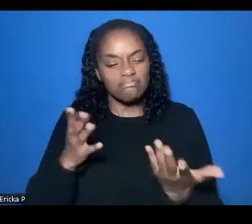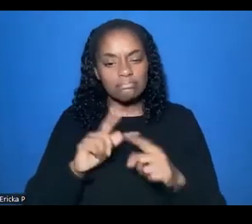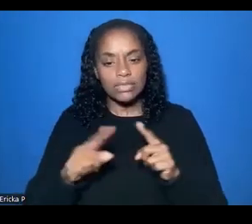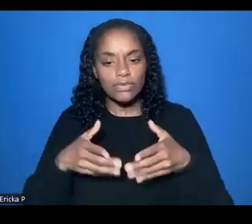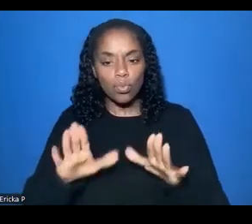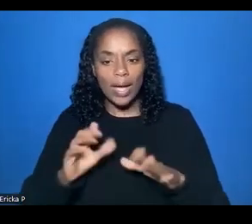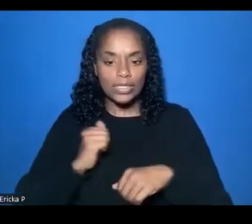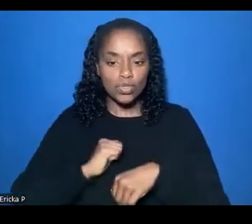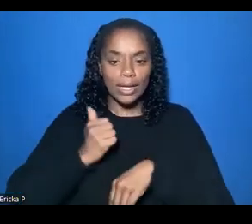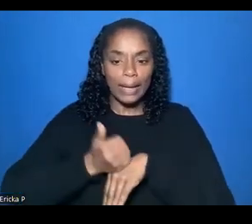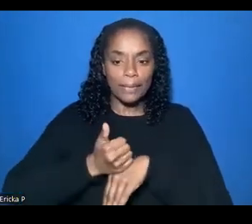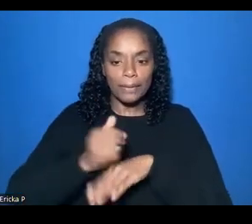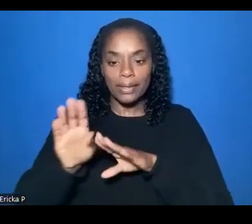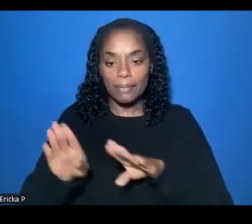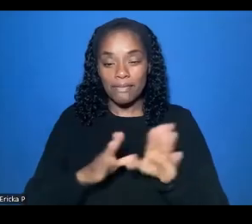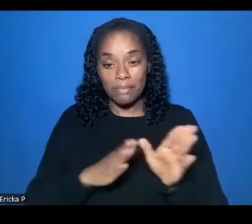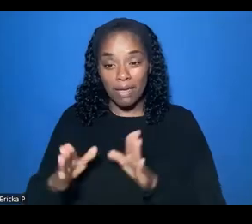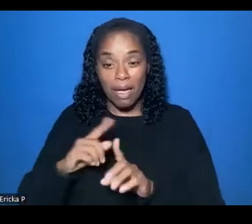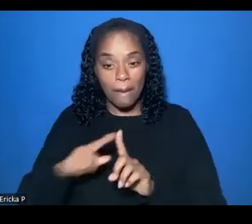It just has to be a positive behavior support when?